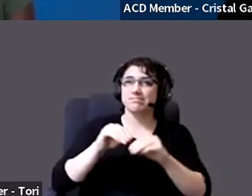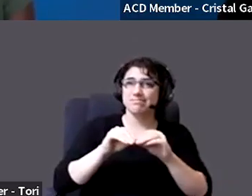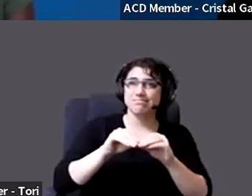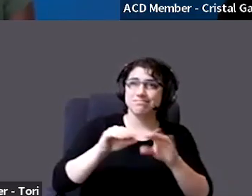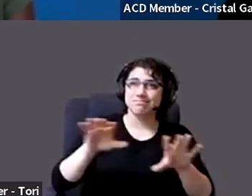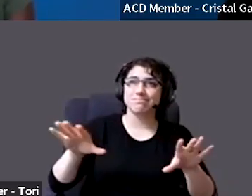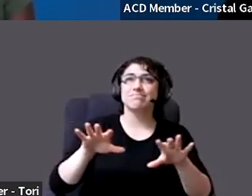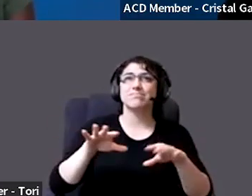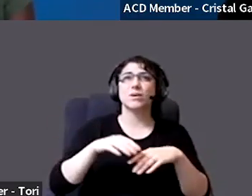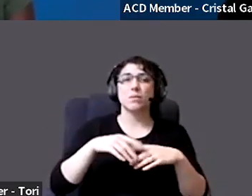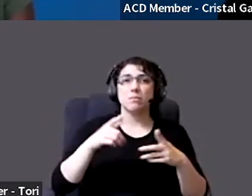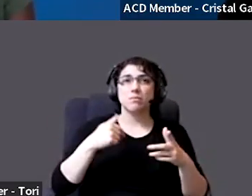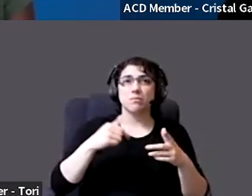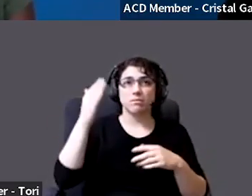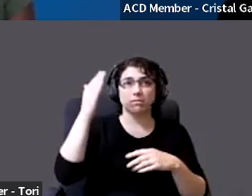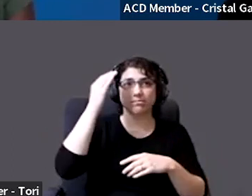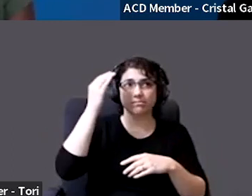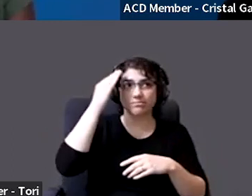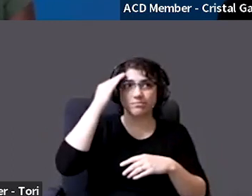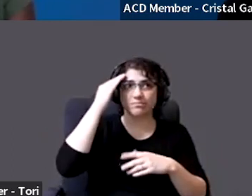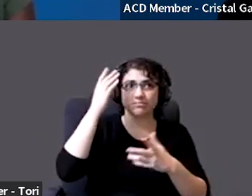for essentially official word from HHS